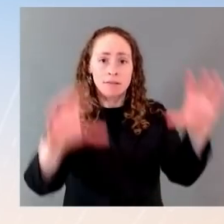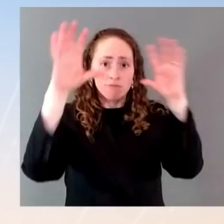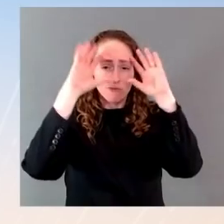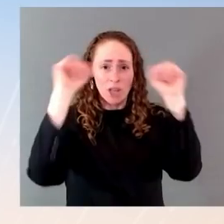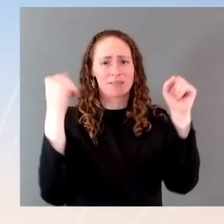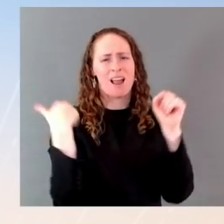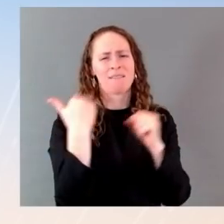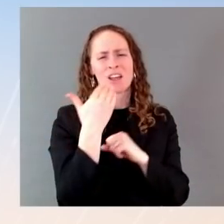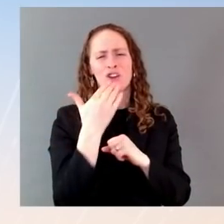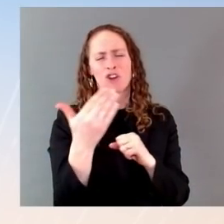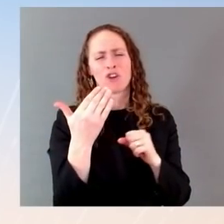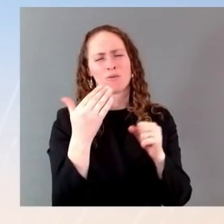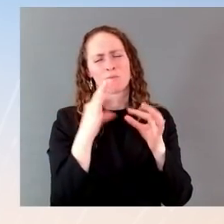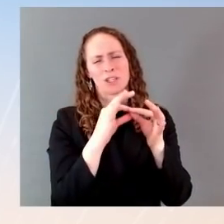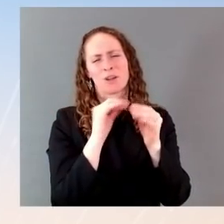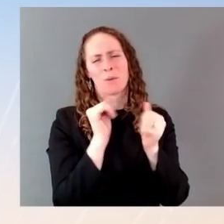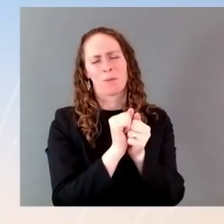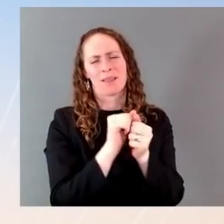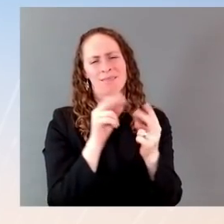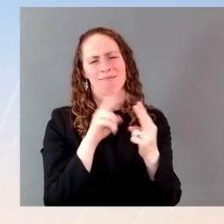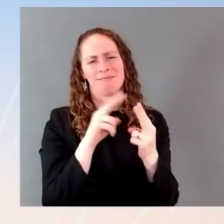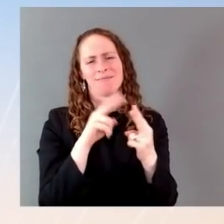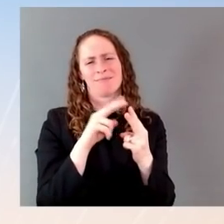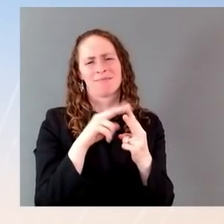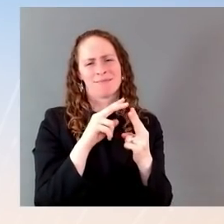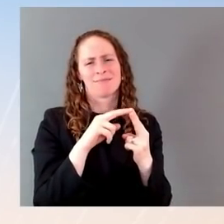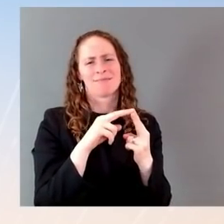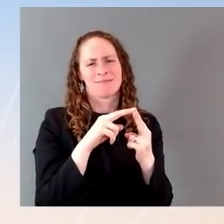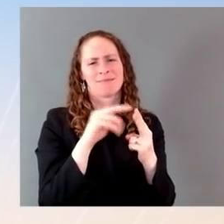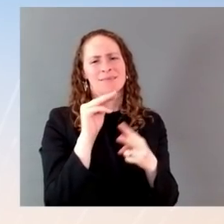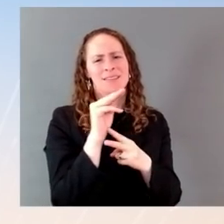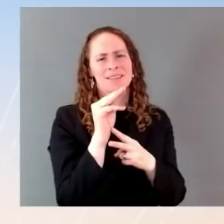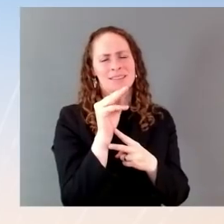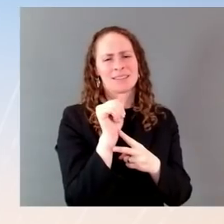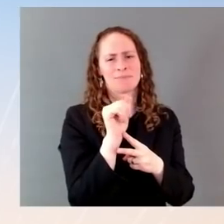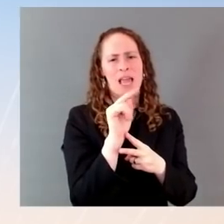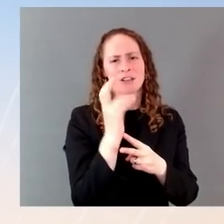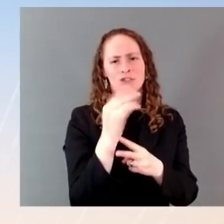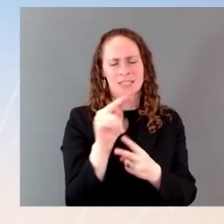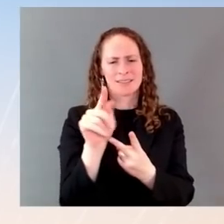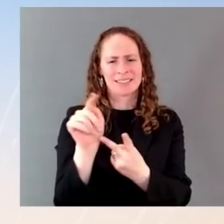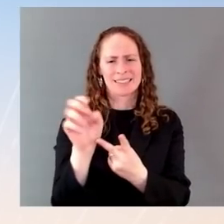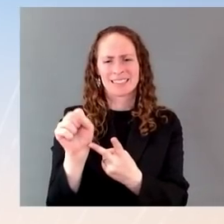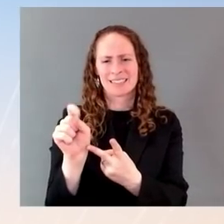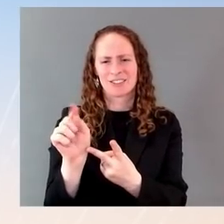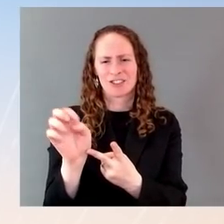and we are confident in our ability to implement it. It's about not just requiring vaccination, but --